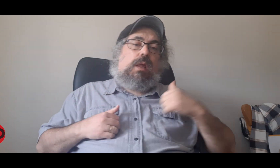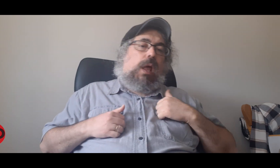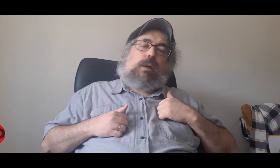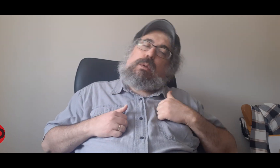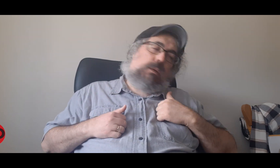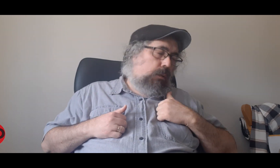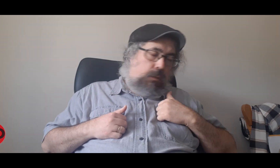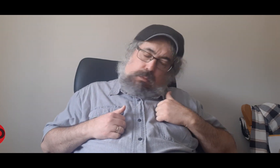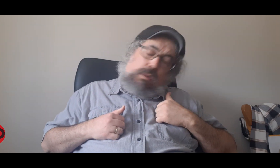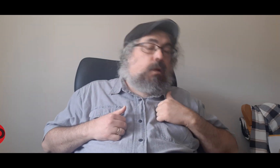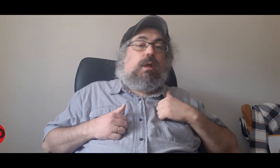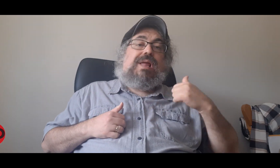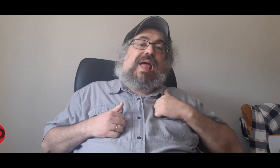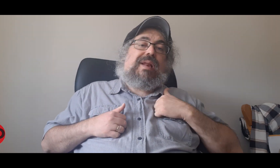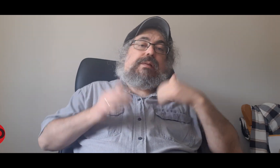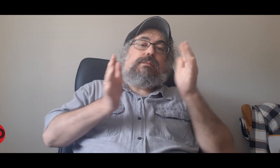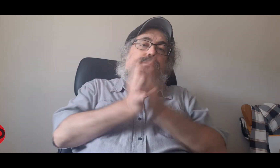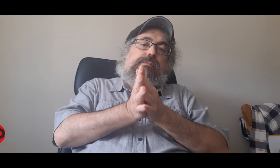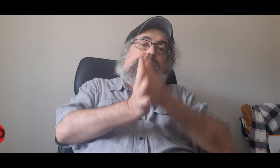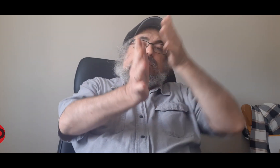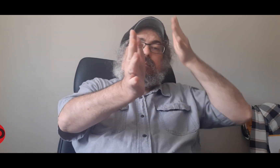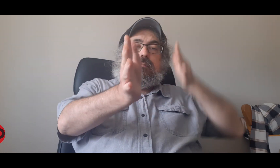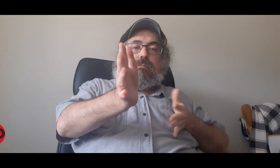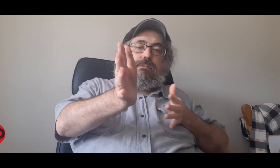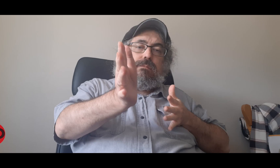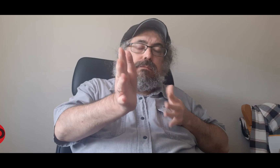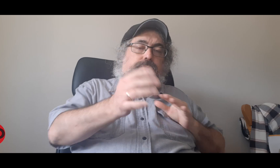Canada is significantly behind.